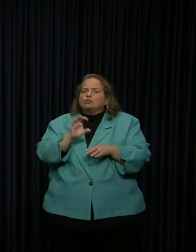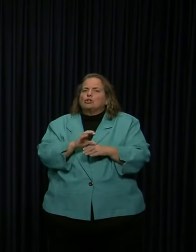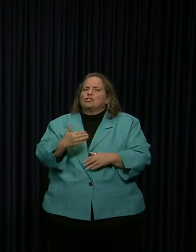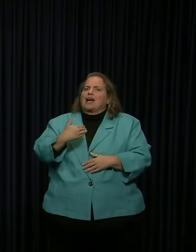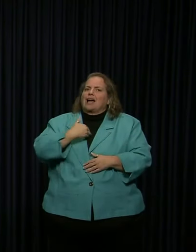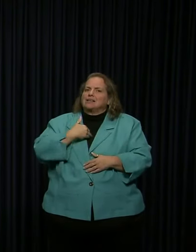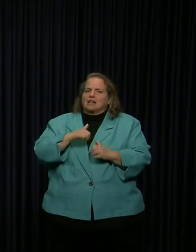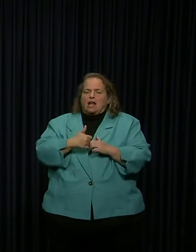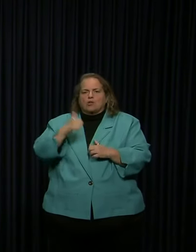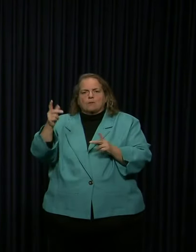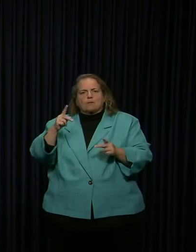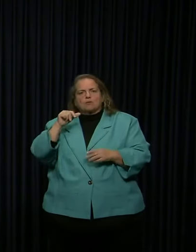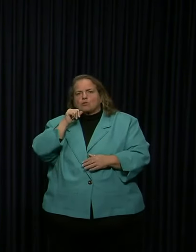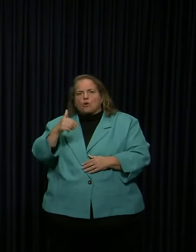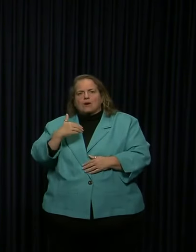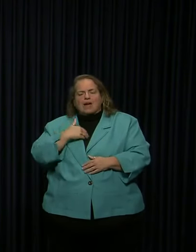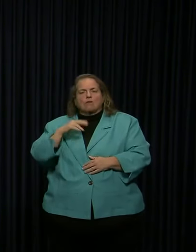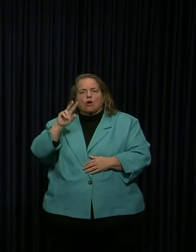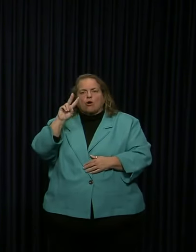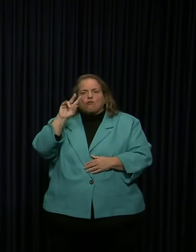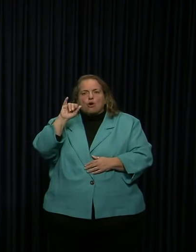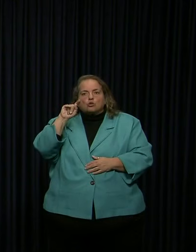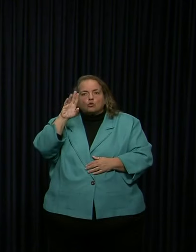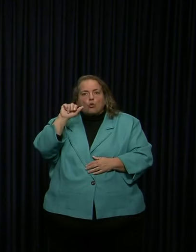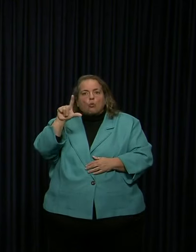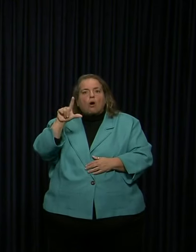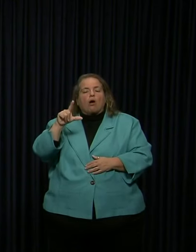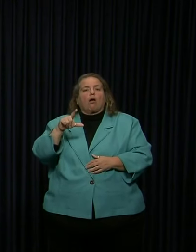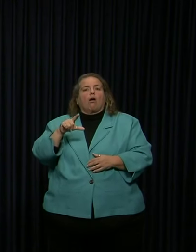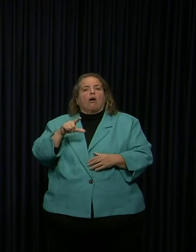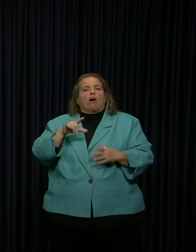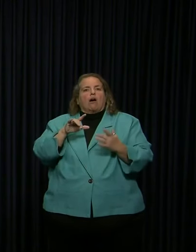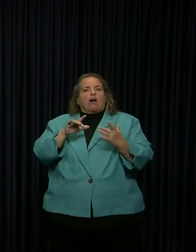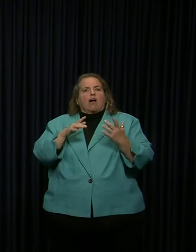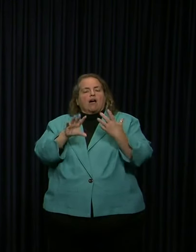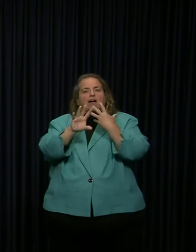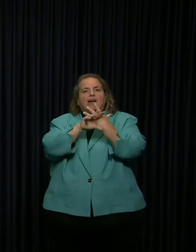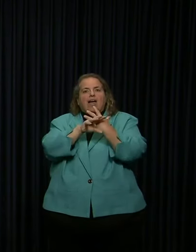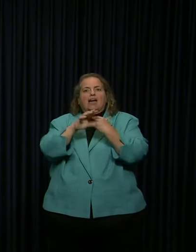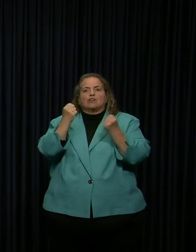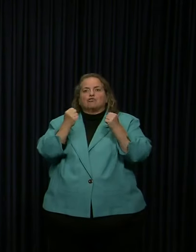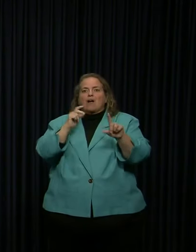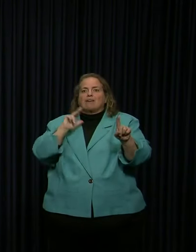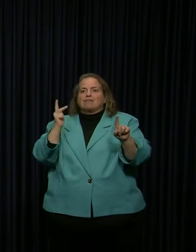YESTERDAY. AND WE MADE A LOT OF ATTENTION TO -- PAID A LOT OF ATTENTION TO THE ONE. YOU WANT TO TALK ABOUT EVERYBODY